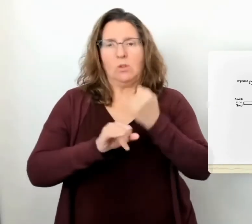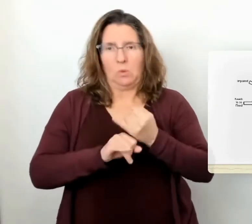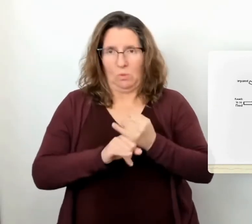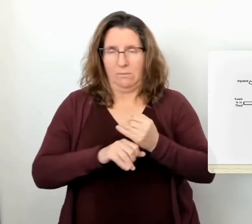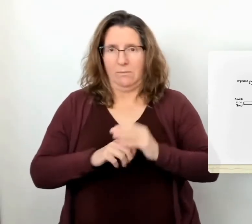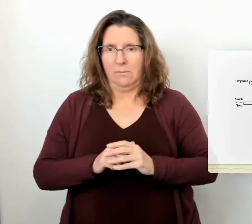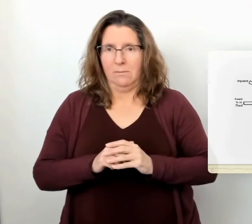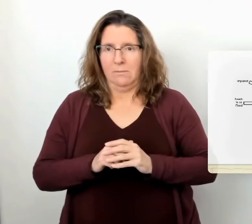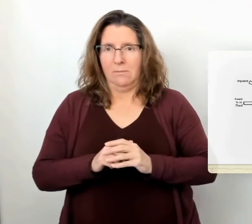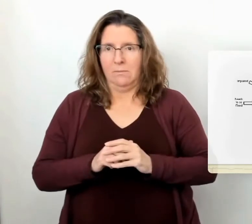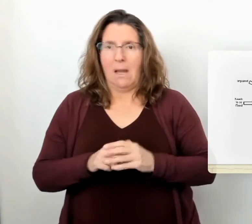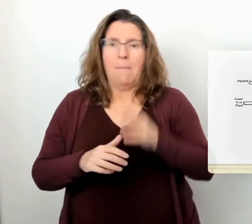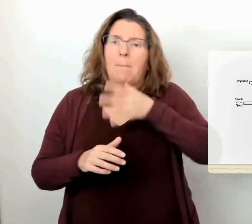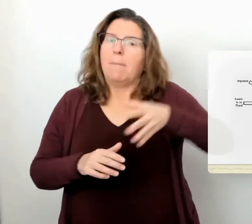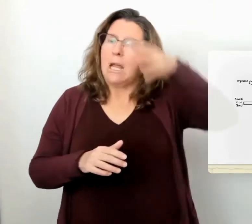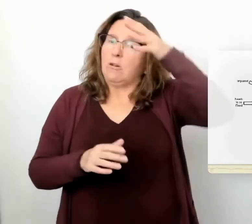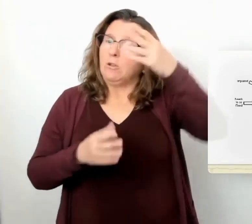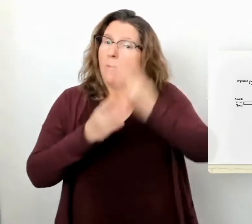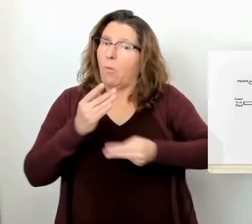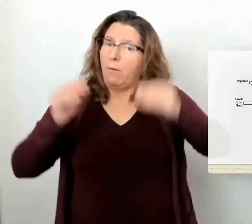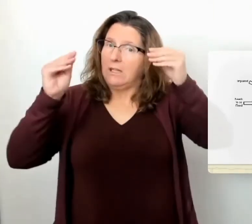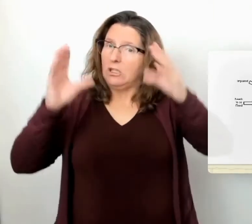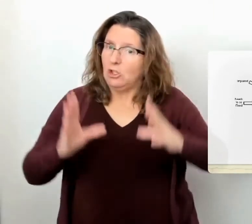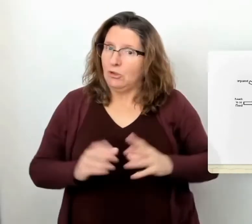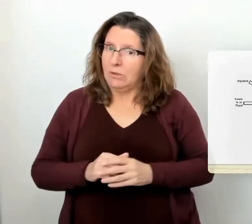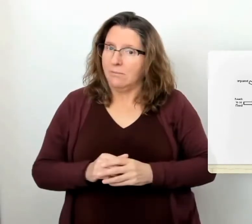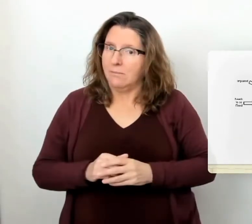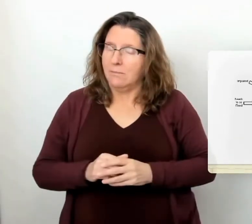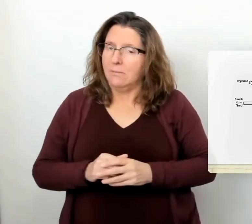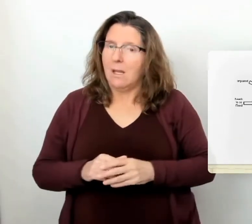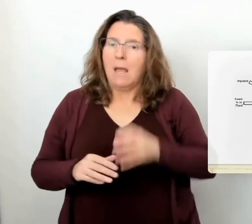I never attended a school for the deaf. My parents were both educators.